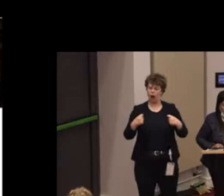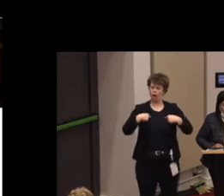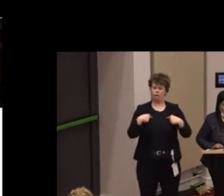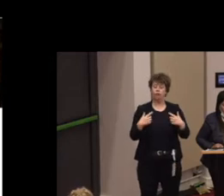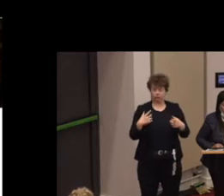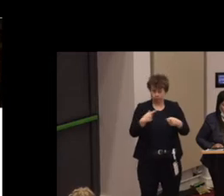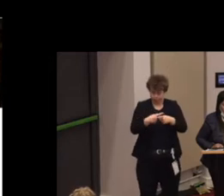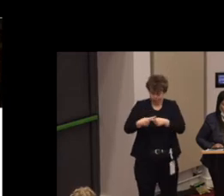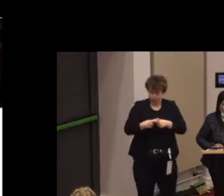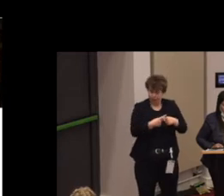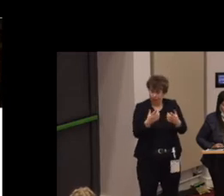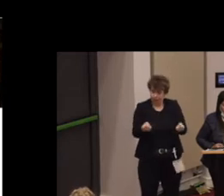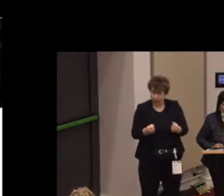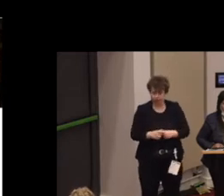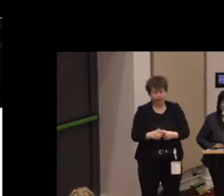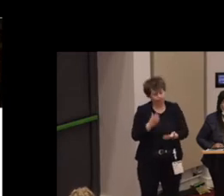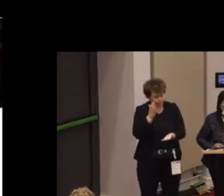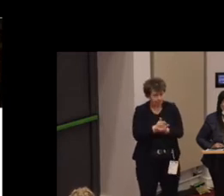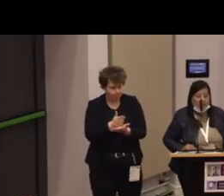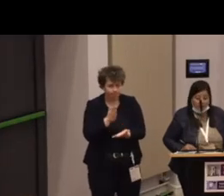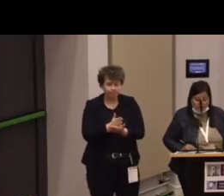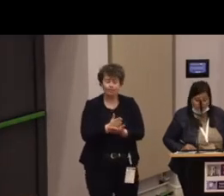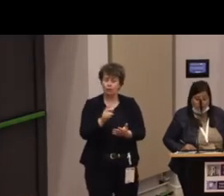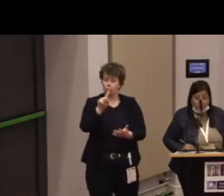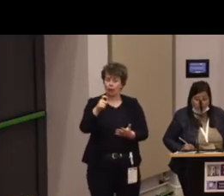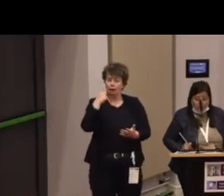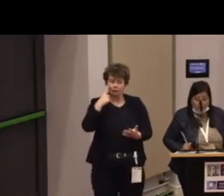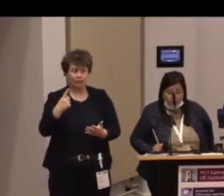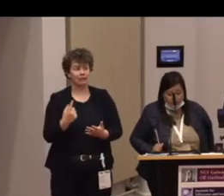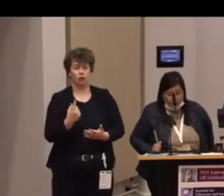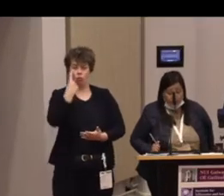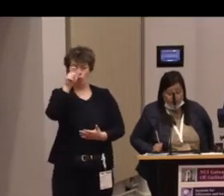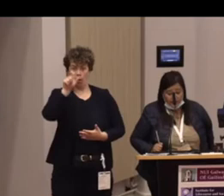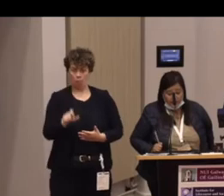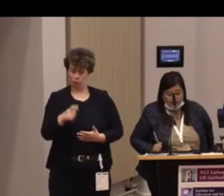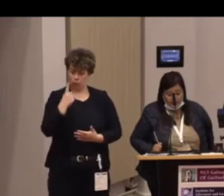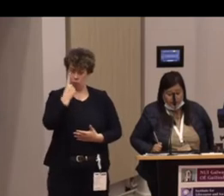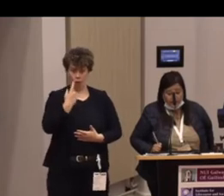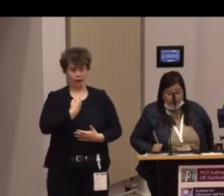to address the different kinds of expediences faced by multiple groups and intersecting